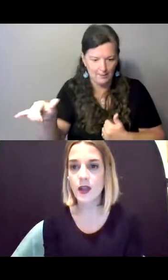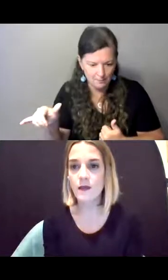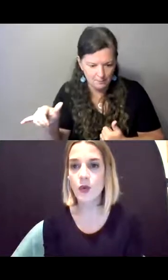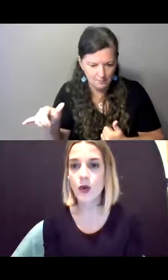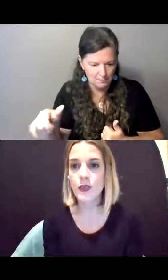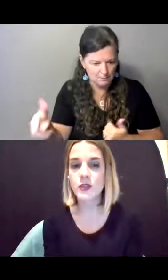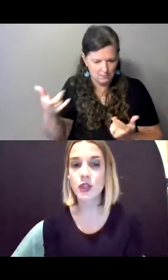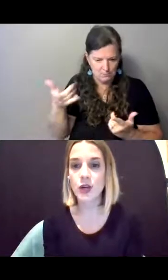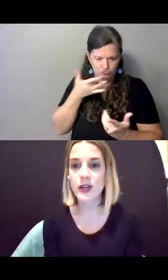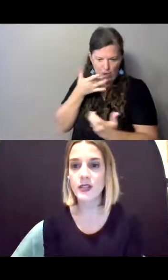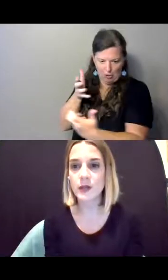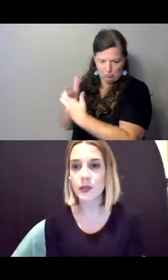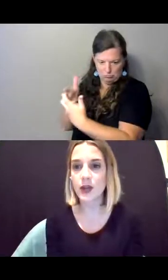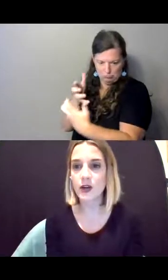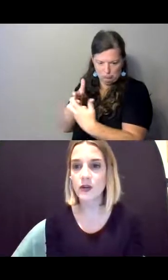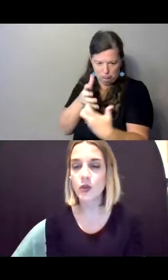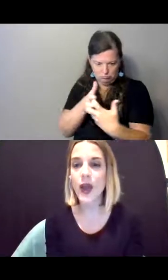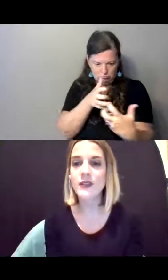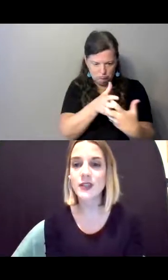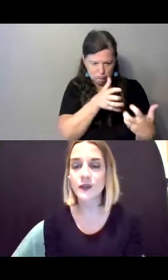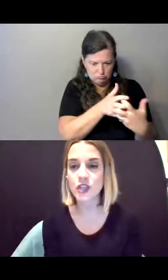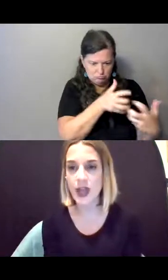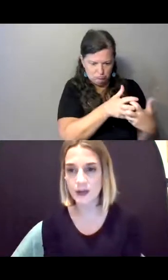If you want them to learn in a similar manner, you have to differentiate.